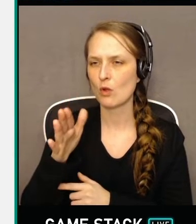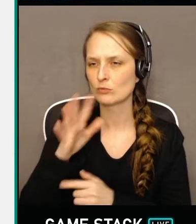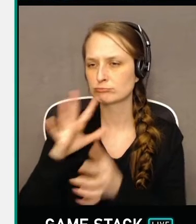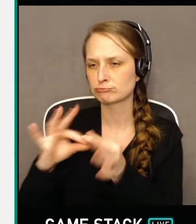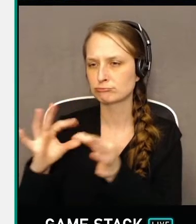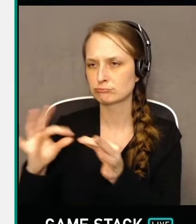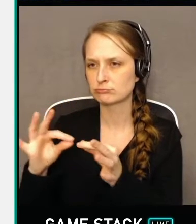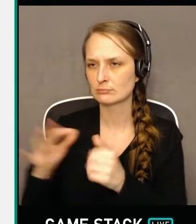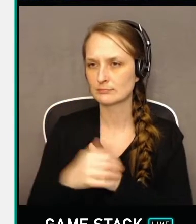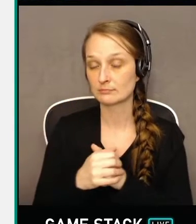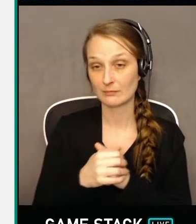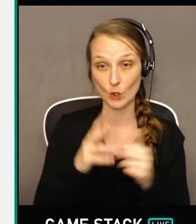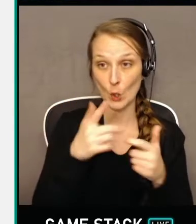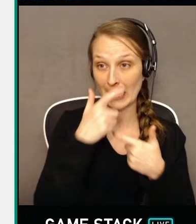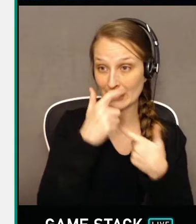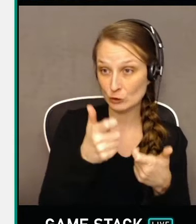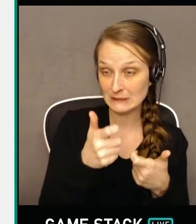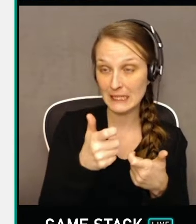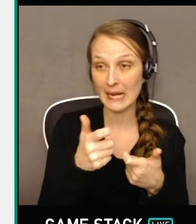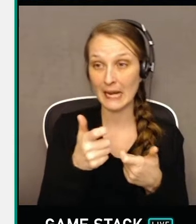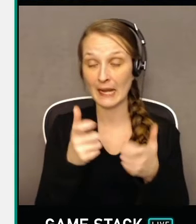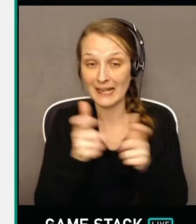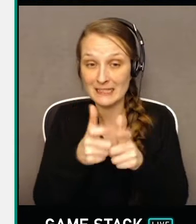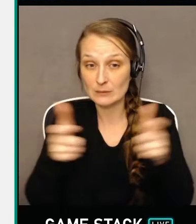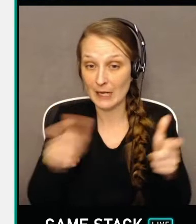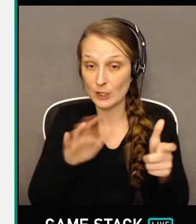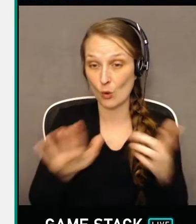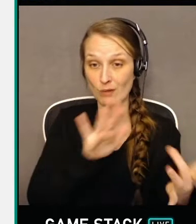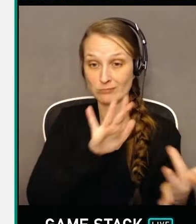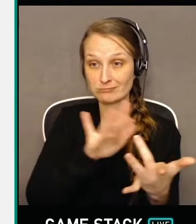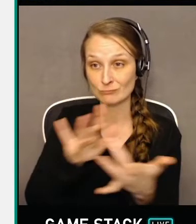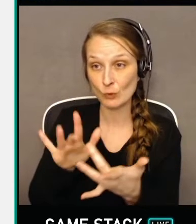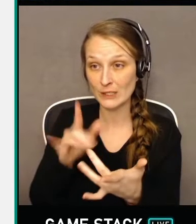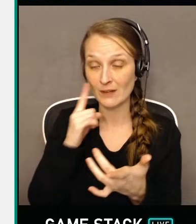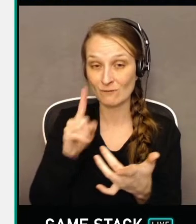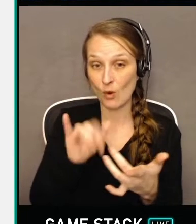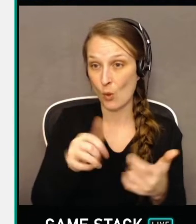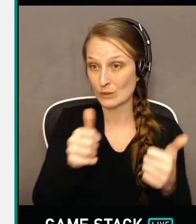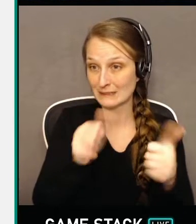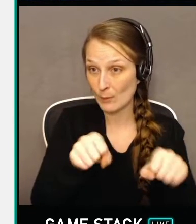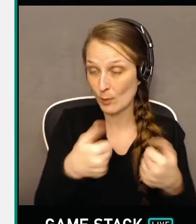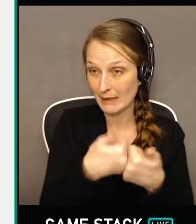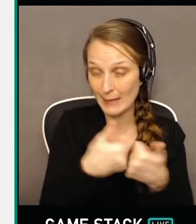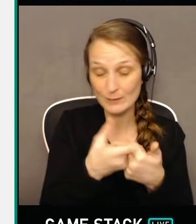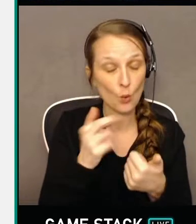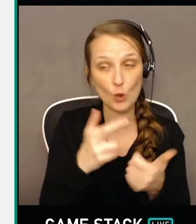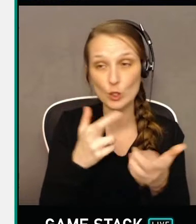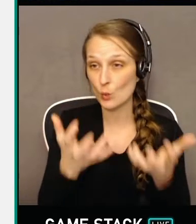Whether you're interested in expanding the reach of your existing DirectX 12 Ultimate capable game or you want to catch